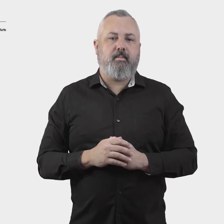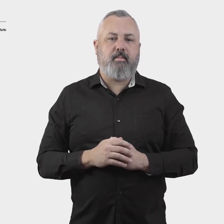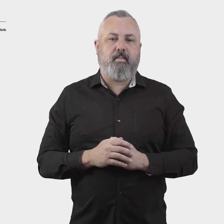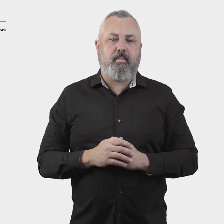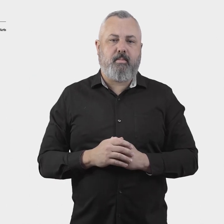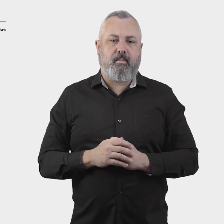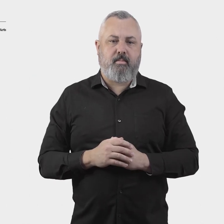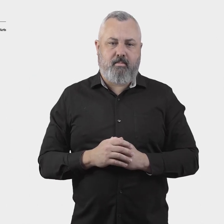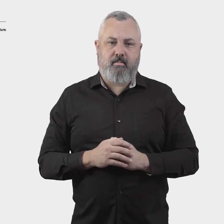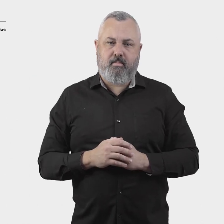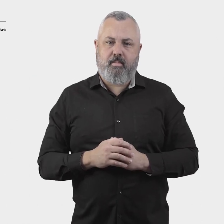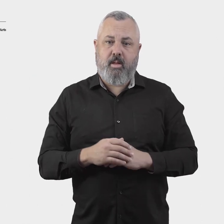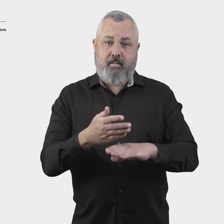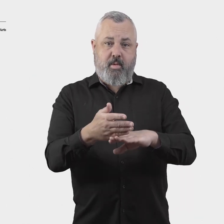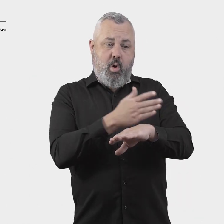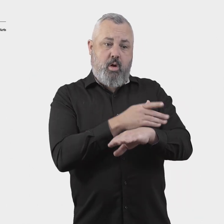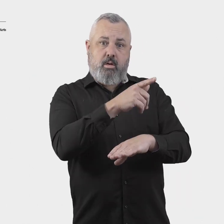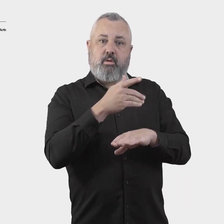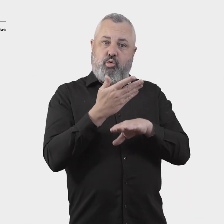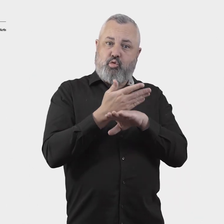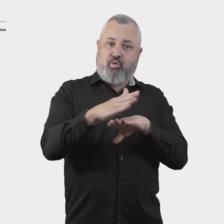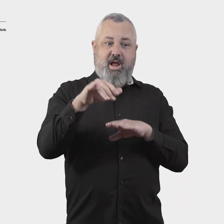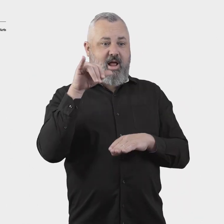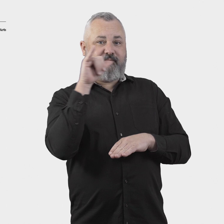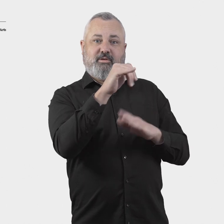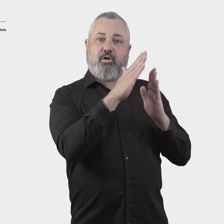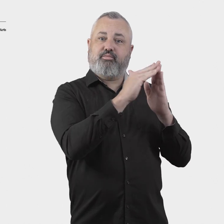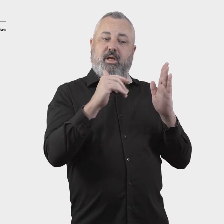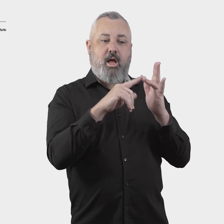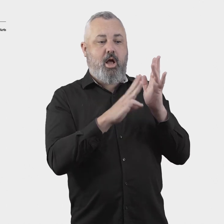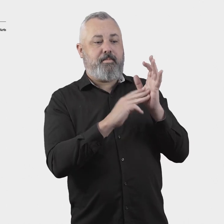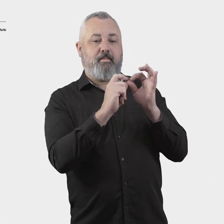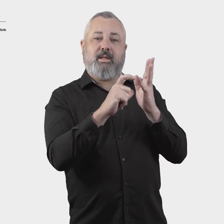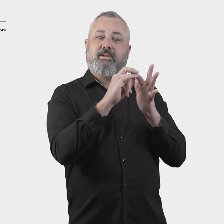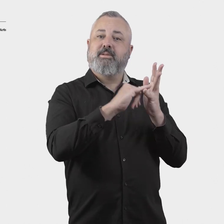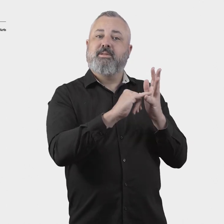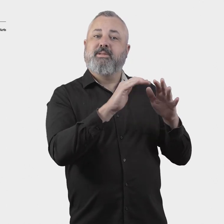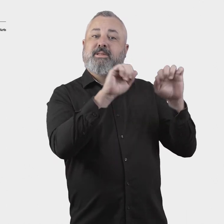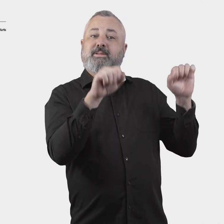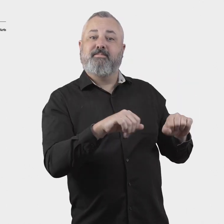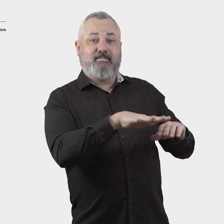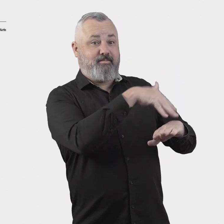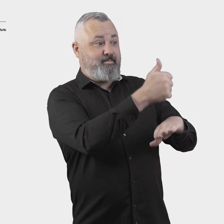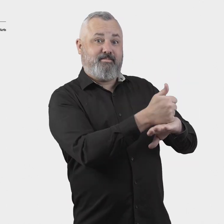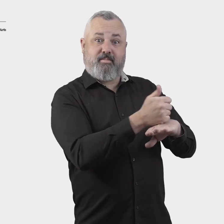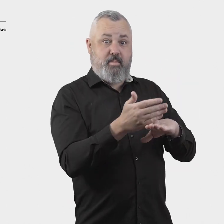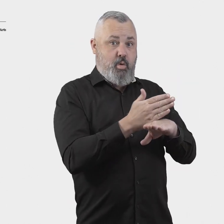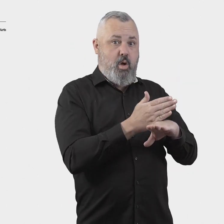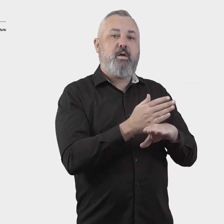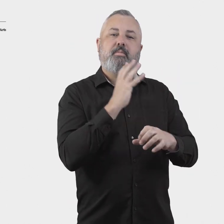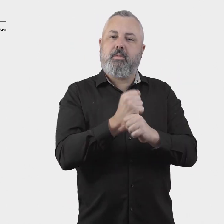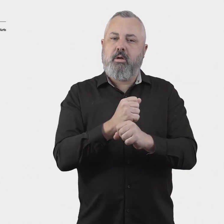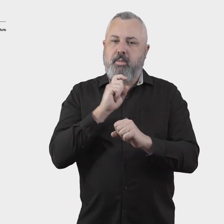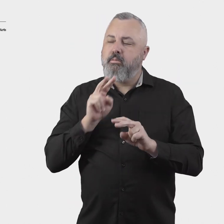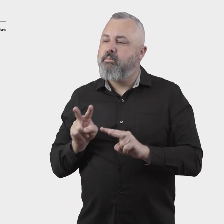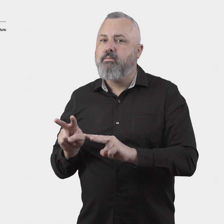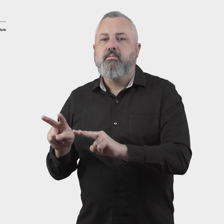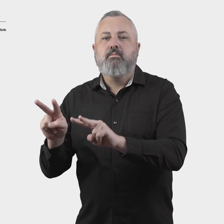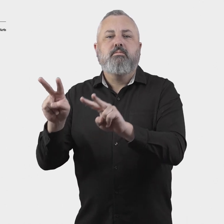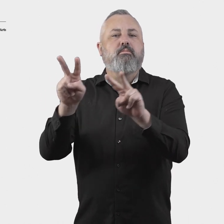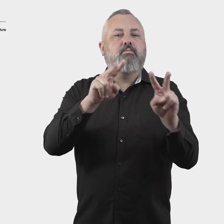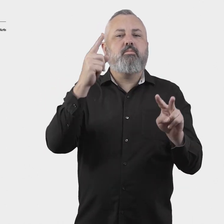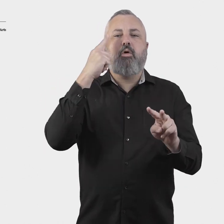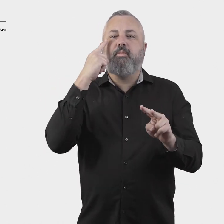In establishing the new Aviation Industry Ombuds Scheme, the government will also consider the examples of